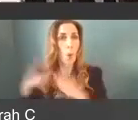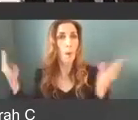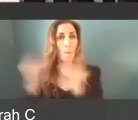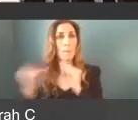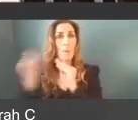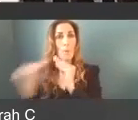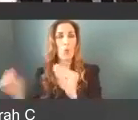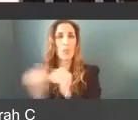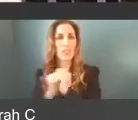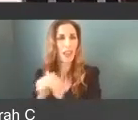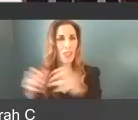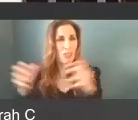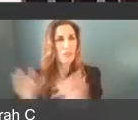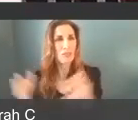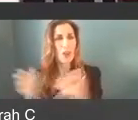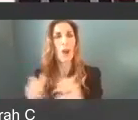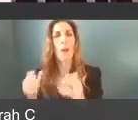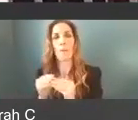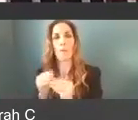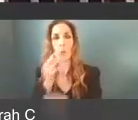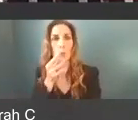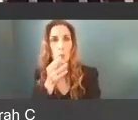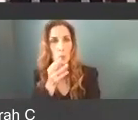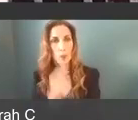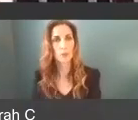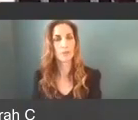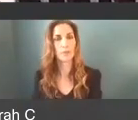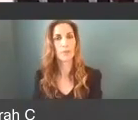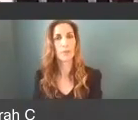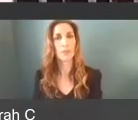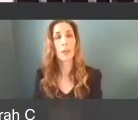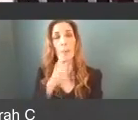We're working hard to remove barriers so that all of our residents can achieve health equity